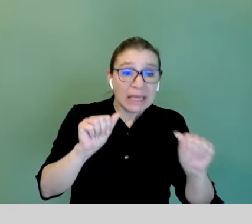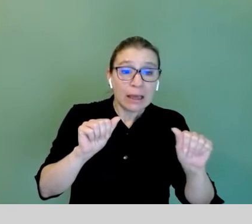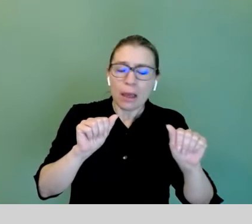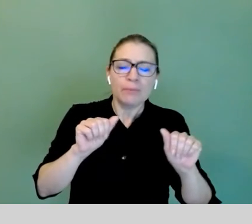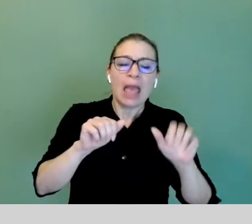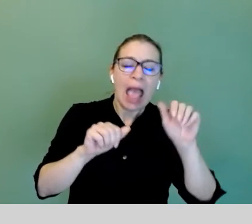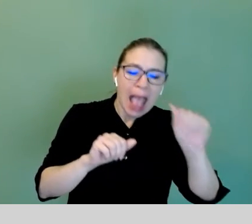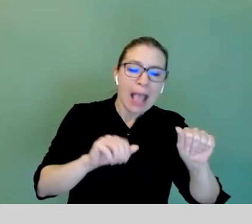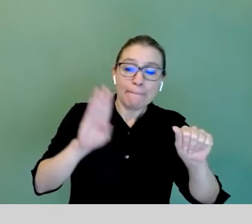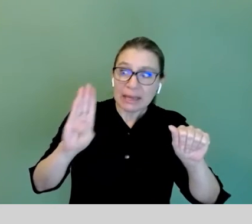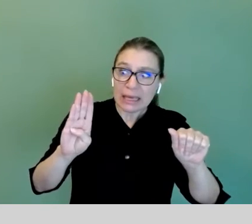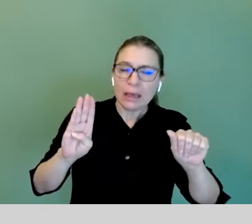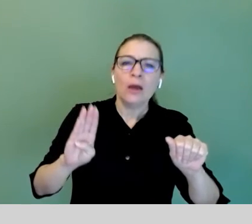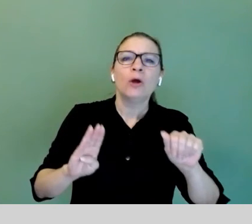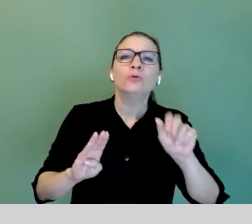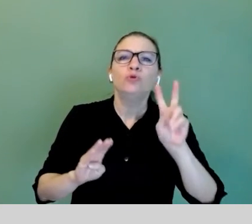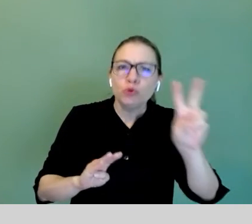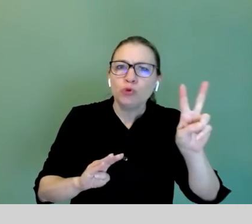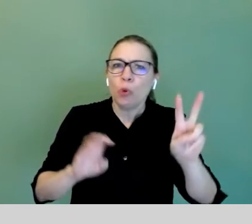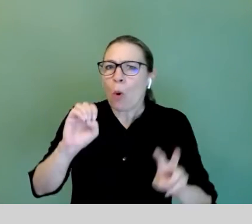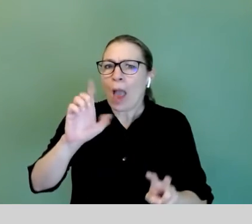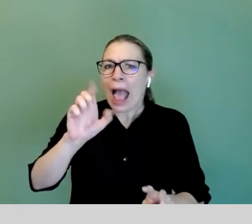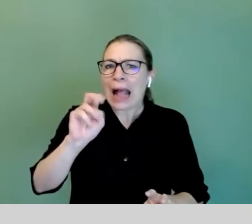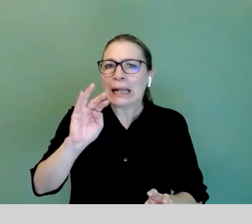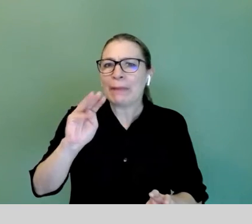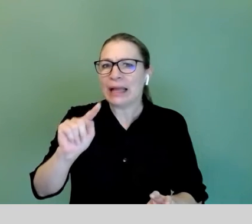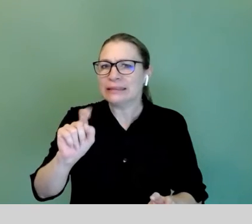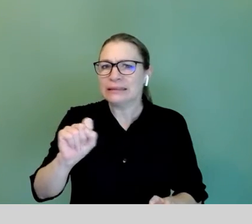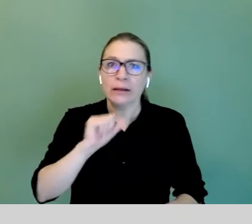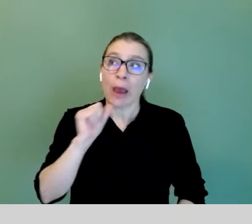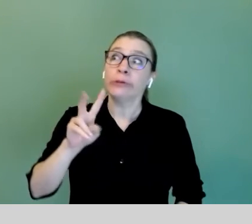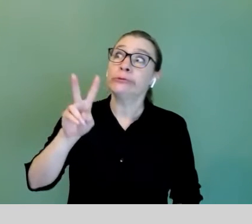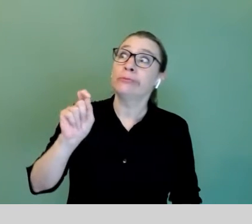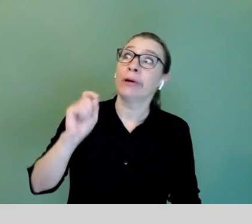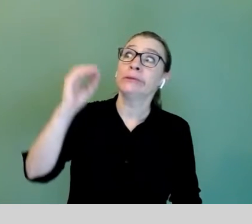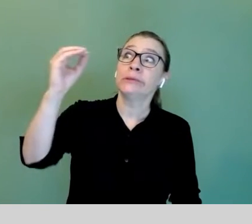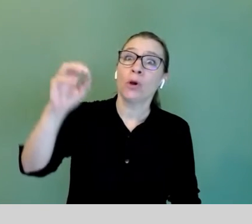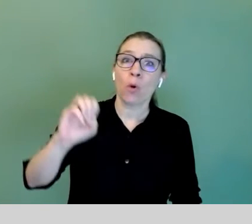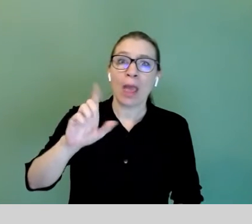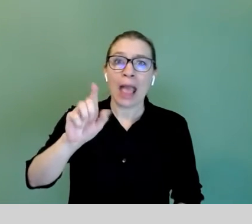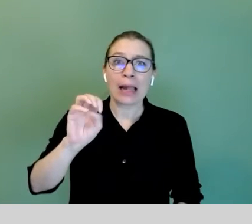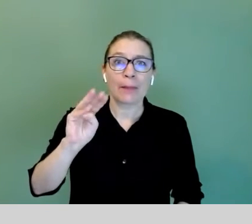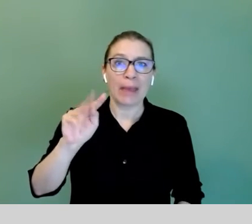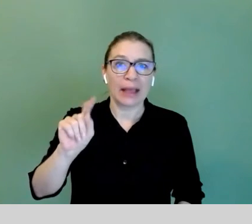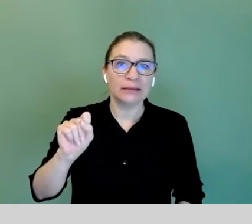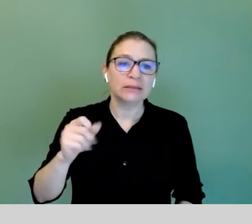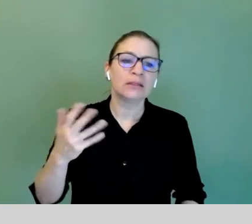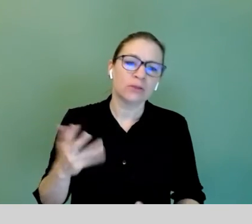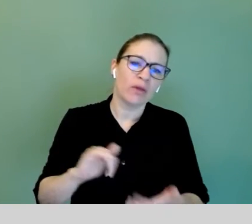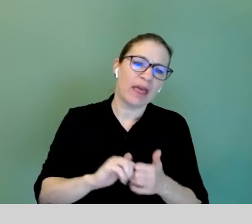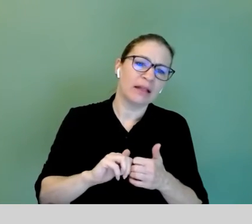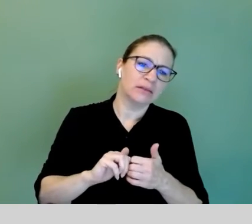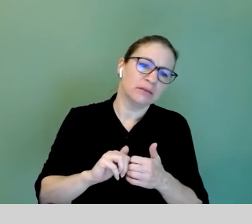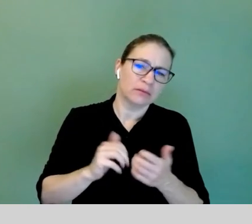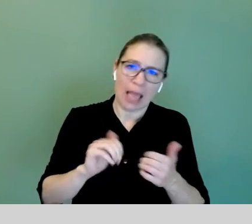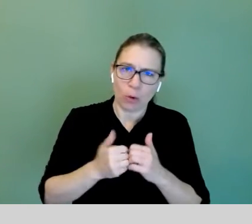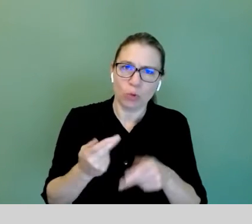that A and B are two elements, and they're not 2.0 elements, so use two if you want to do divide or calculate the average.